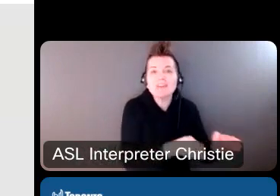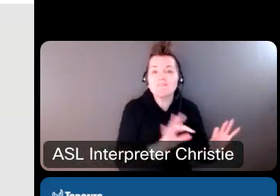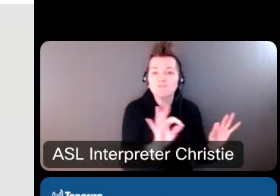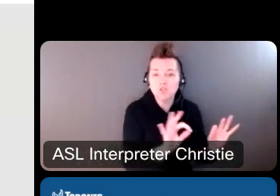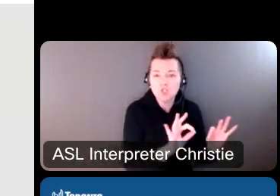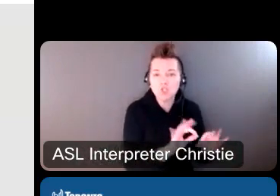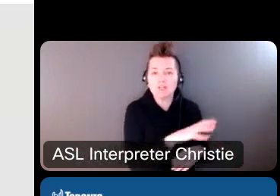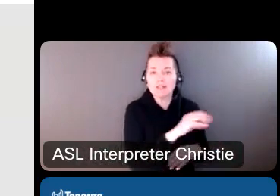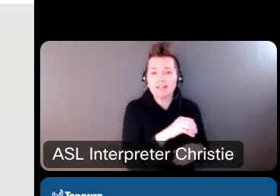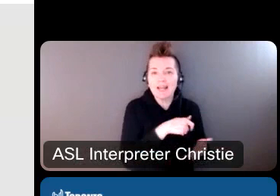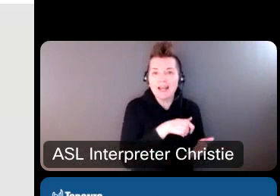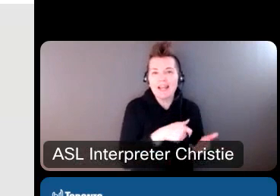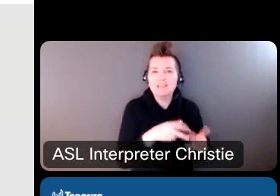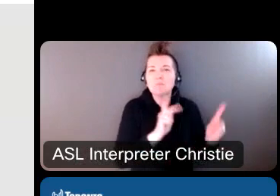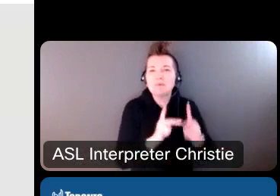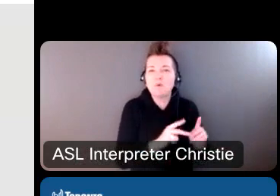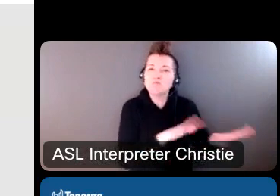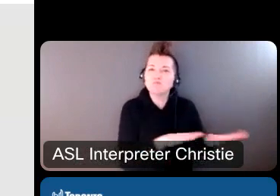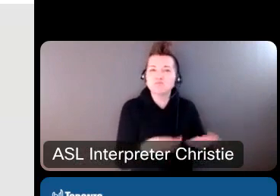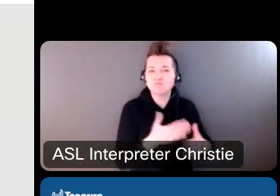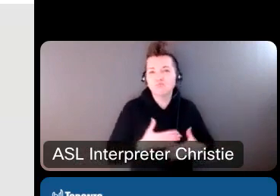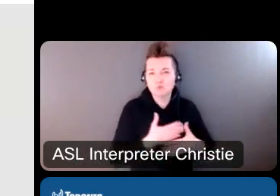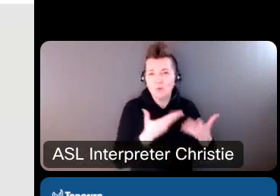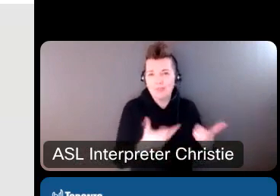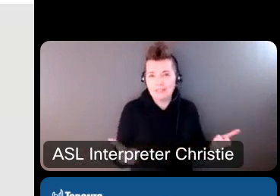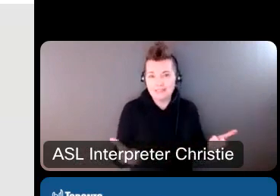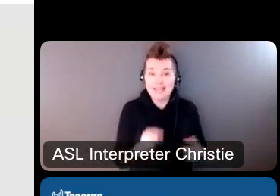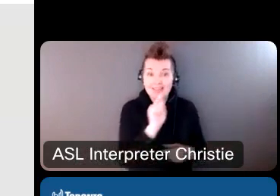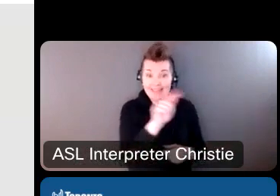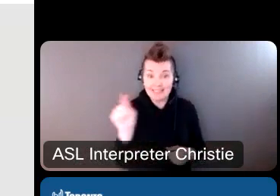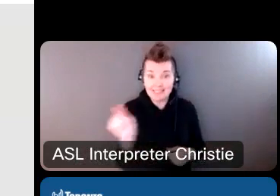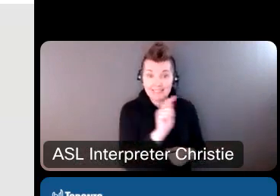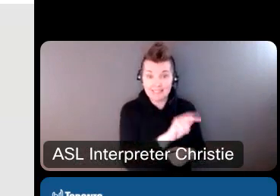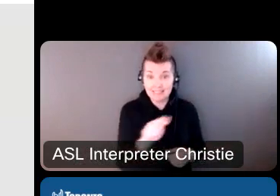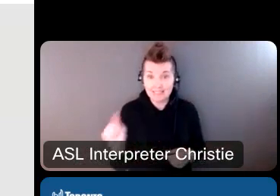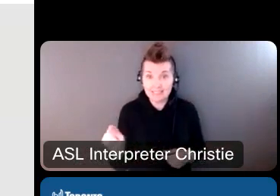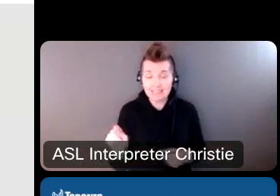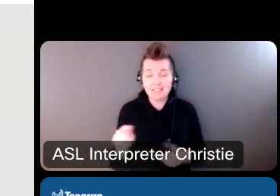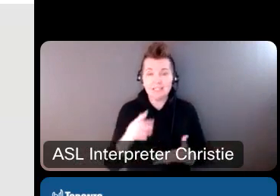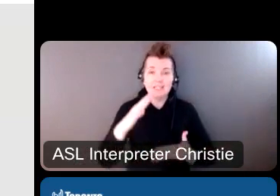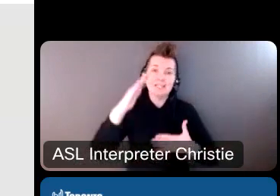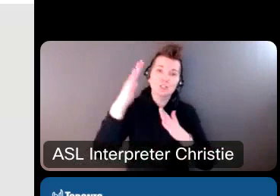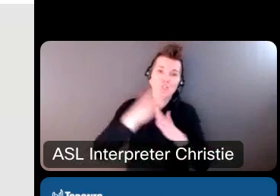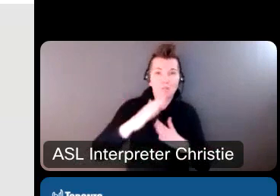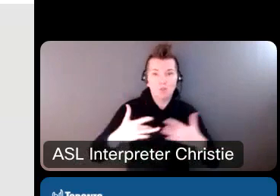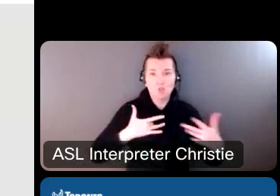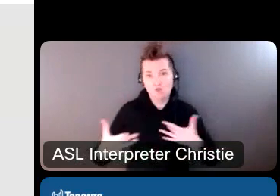amongst their top three of six areas of concern regarding accessibility in the city sidewalk and streets.